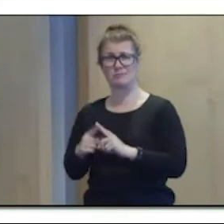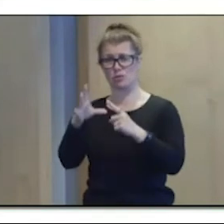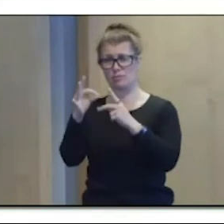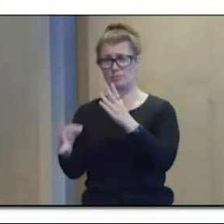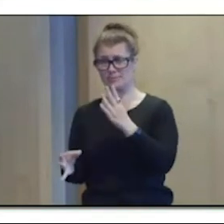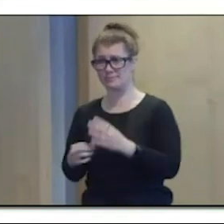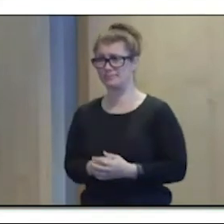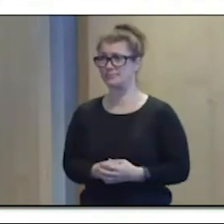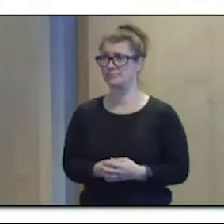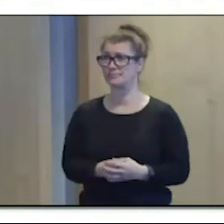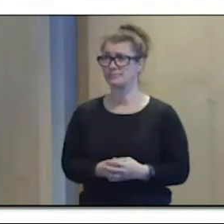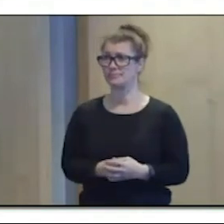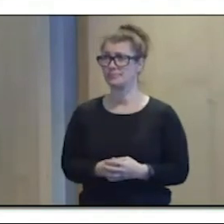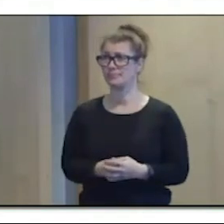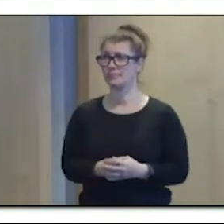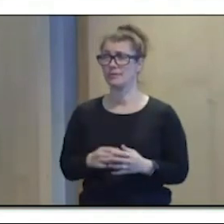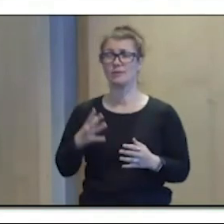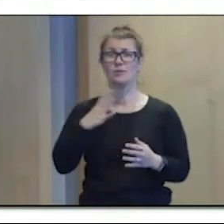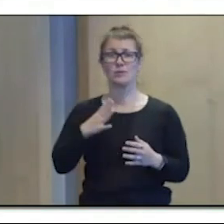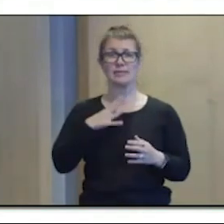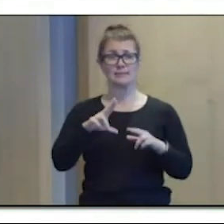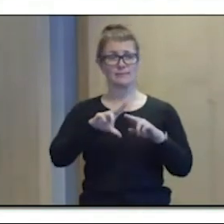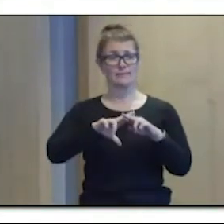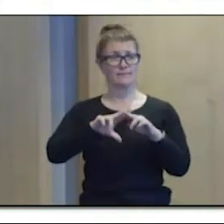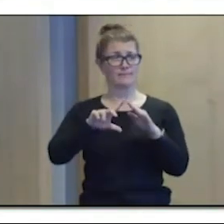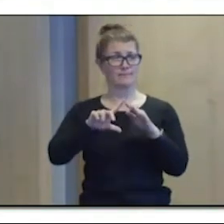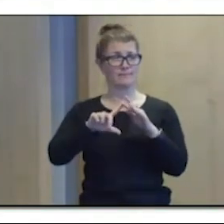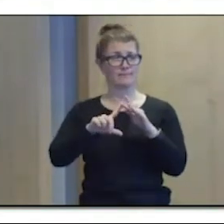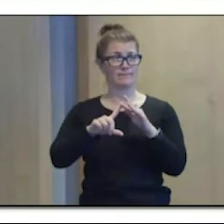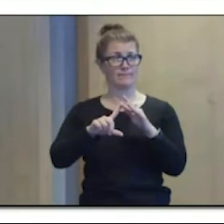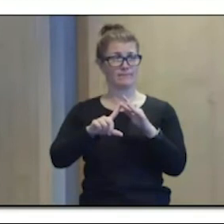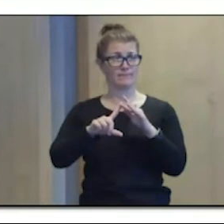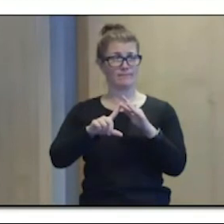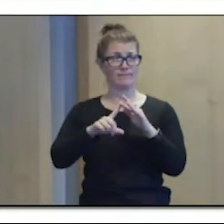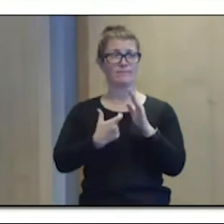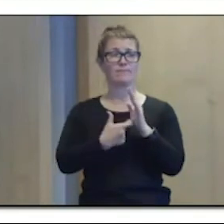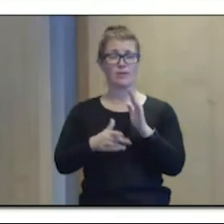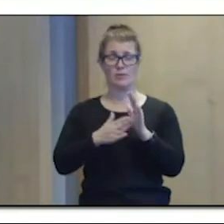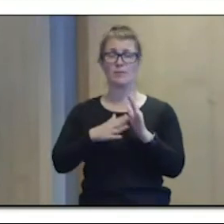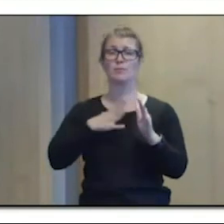firming. We need to firm renewables and that's a very uh generation-centric view,